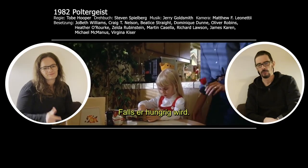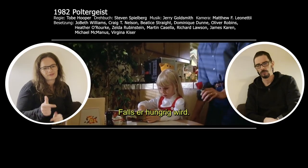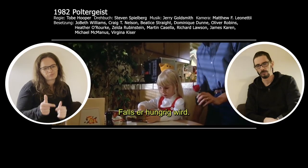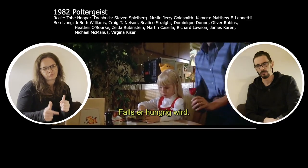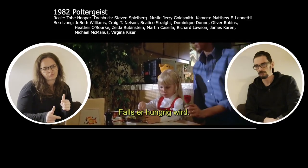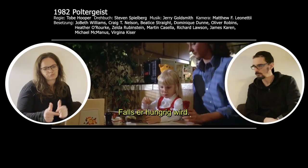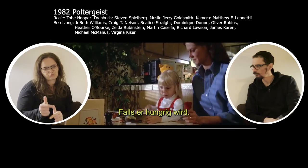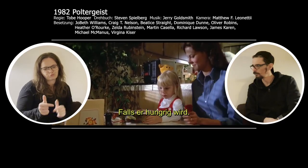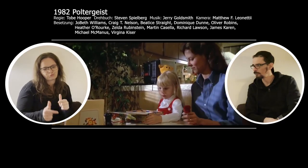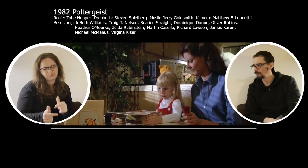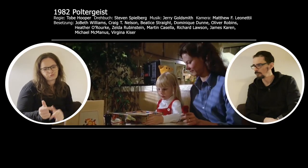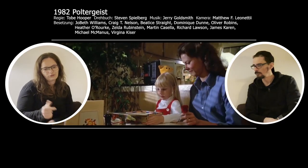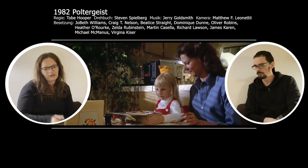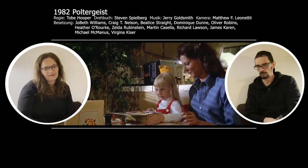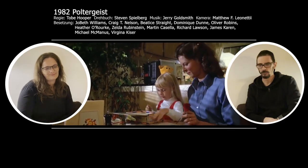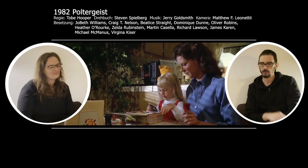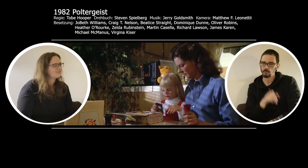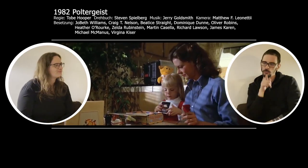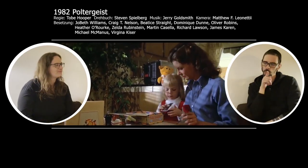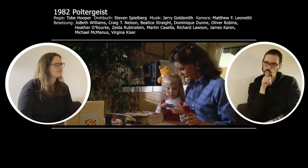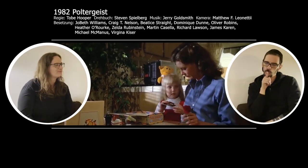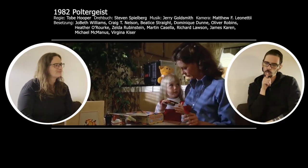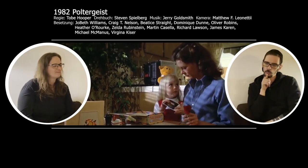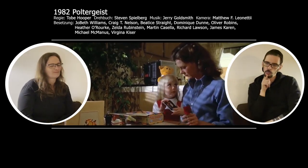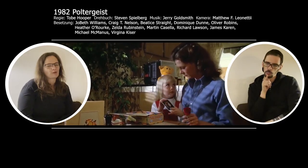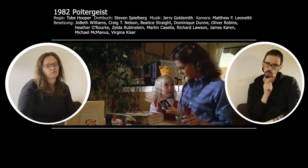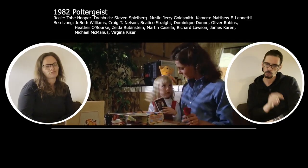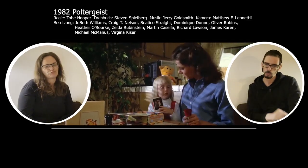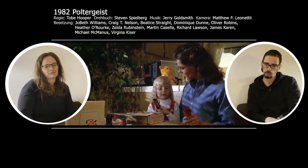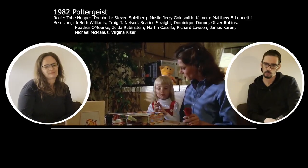She feeds the dead bird generously. This is simply adorable.